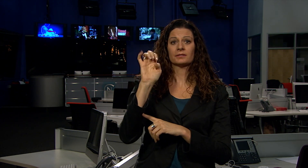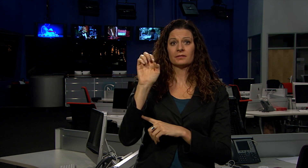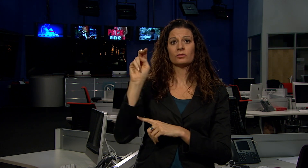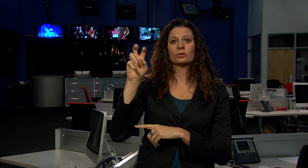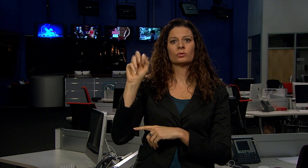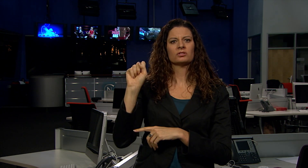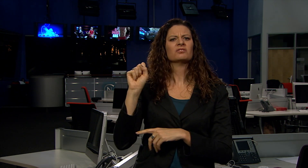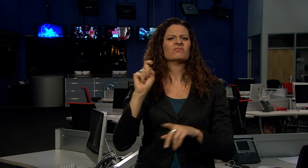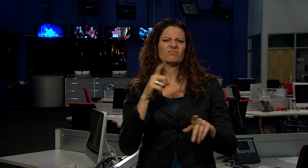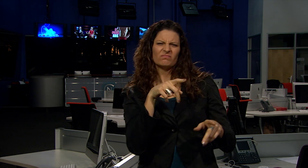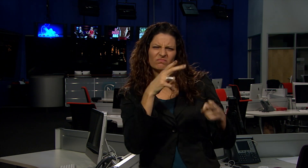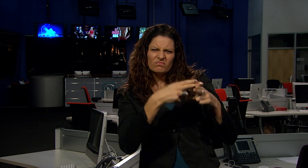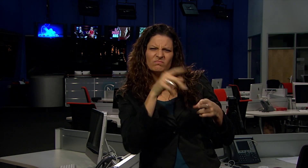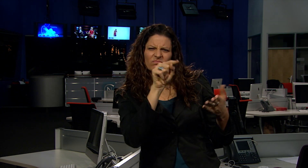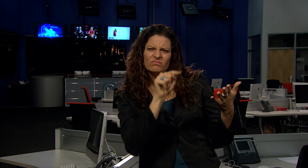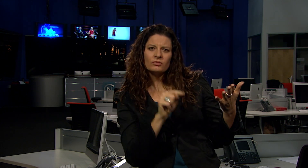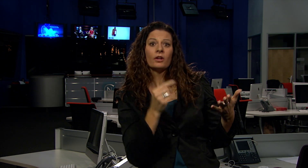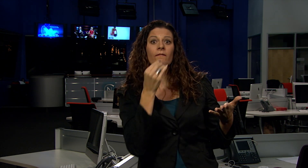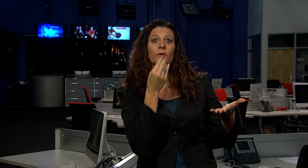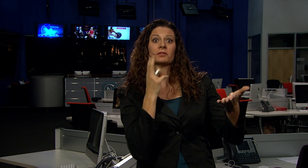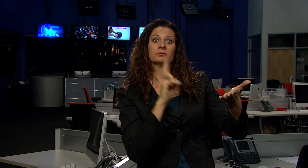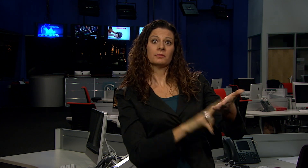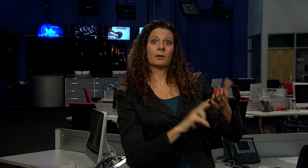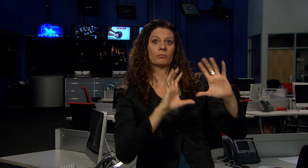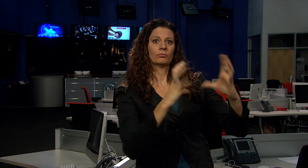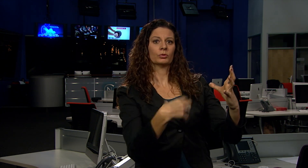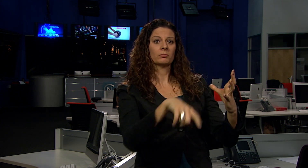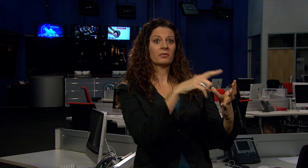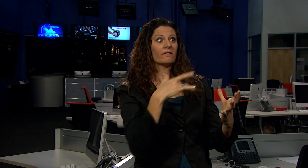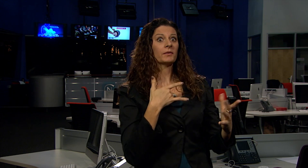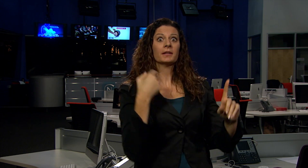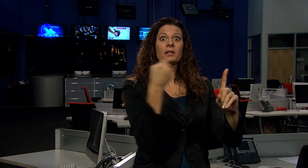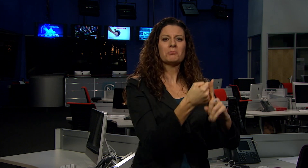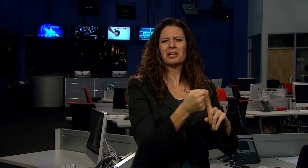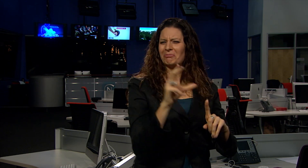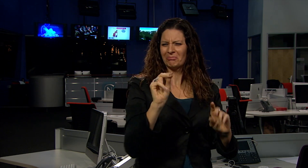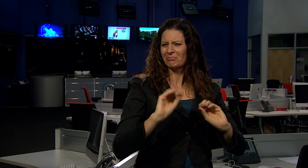CRONKITE NEWS SERVICE REPORTED THAT ARIZONA'S FOOD STAMP PROGRAM WOULD NOT BE FEELING THE